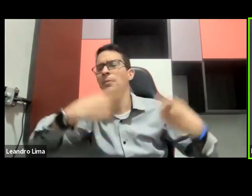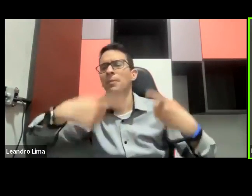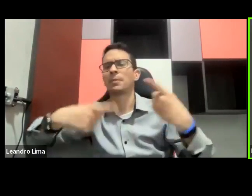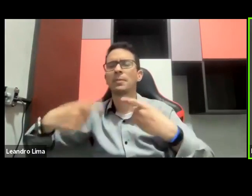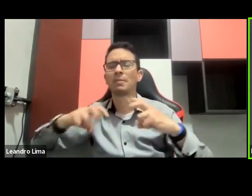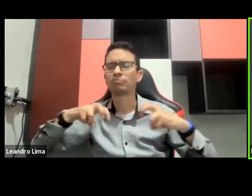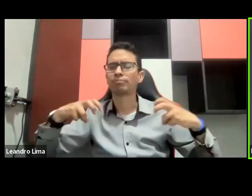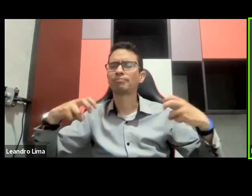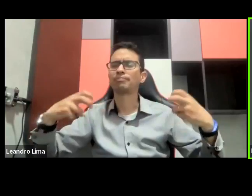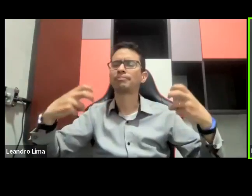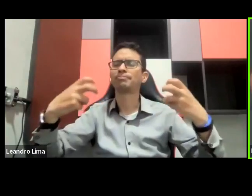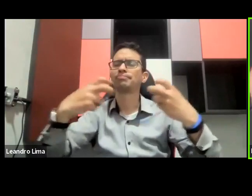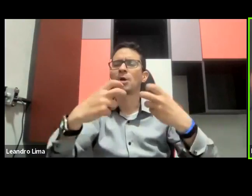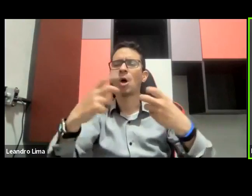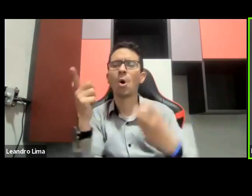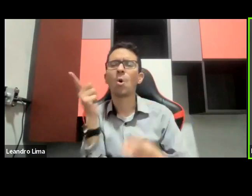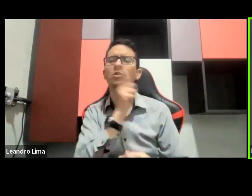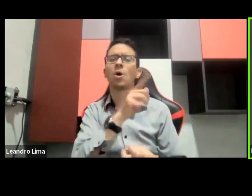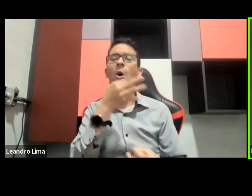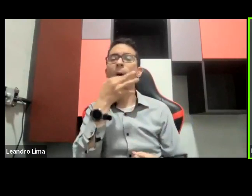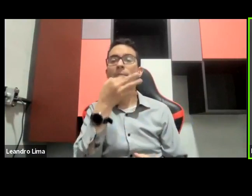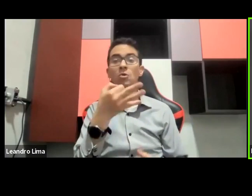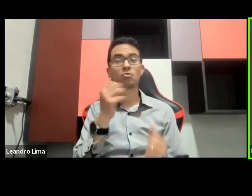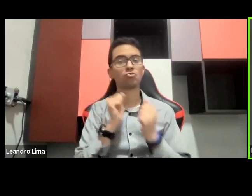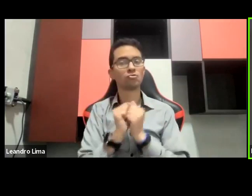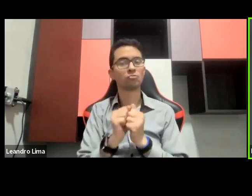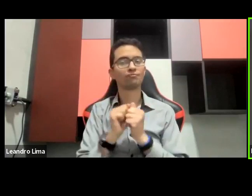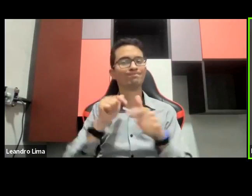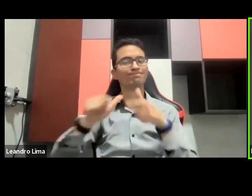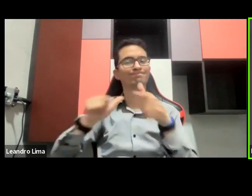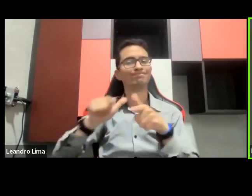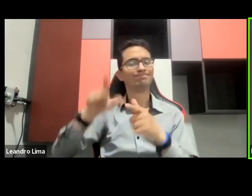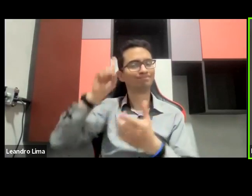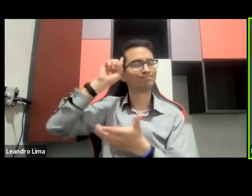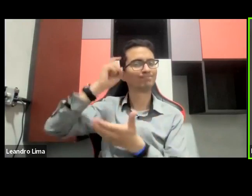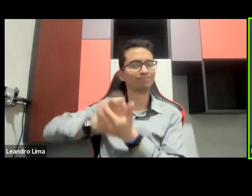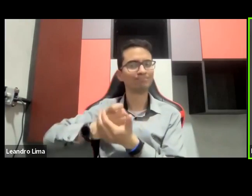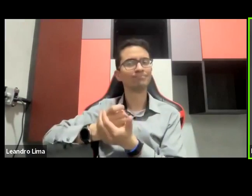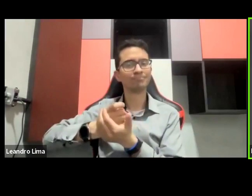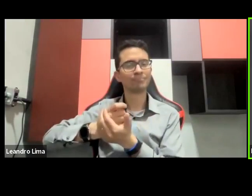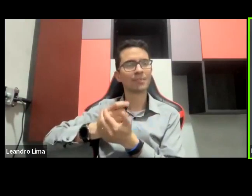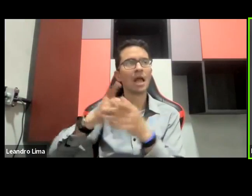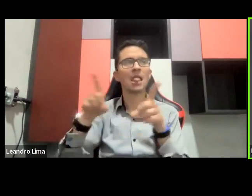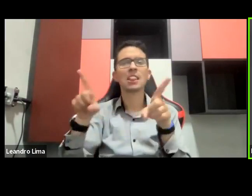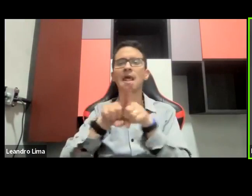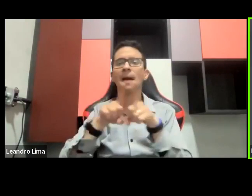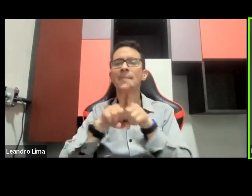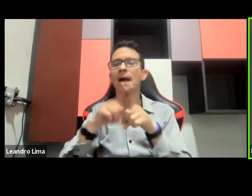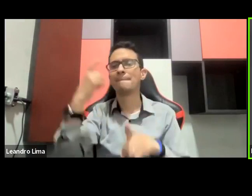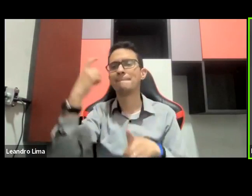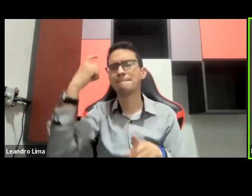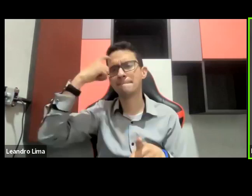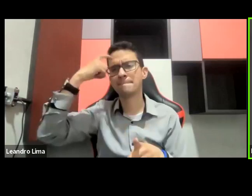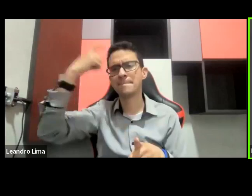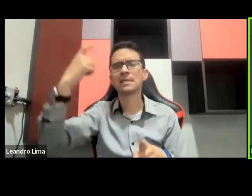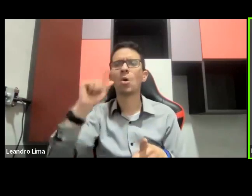new we can uh working together. and uh uh it's also led to and uh uh it's also led to and uh uh it's also led to collaborative agency which collaborative agency which